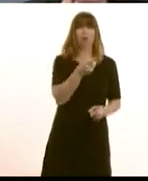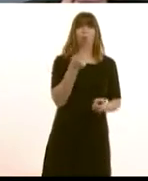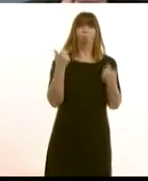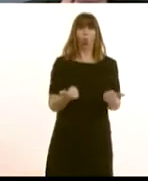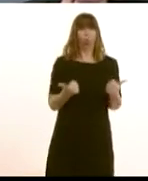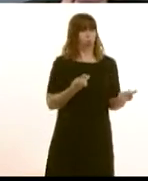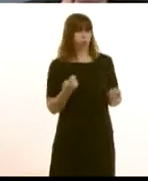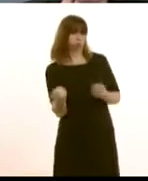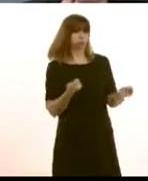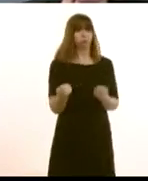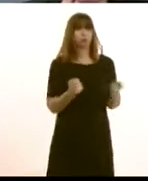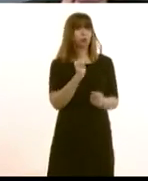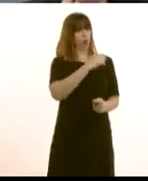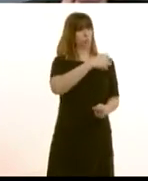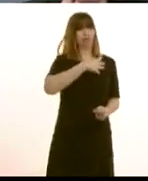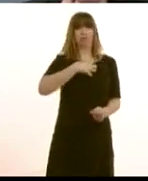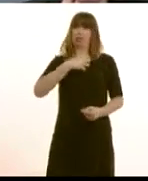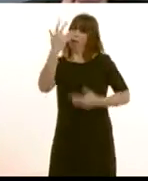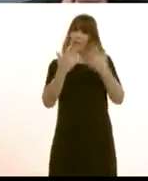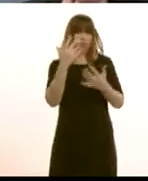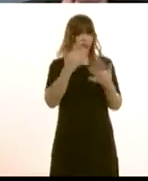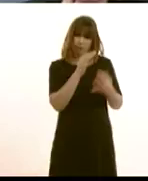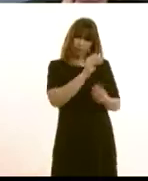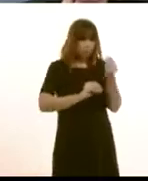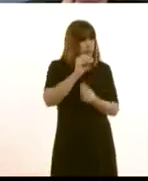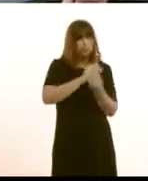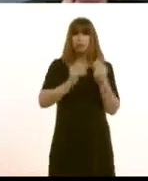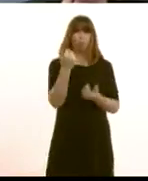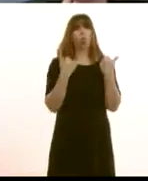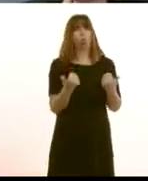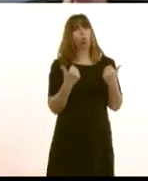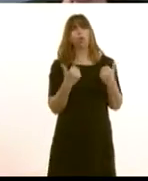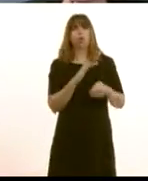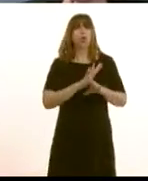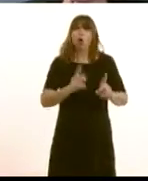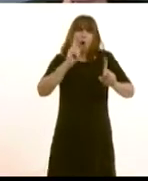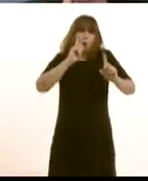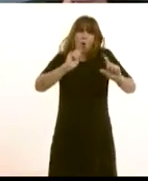and your Ministers account to the Welsh people for looking after their assets and disposing